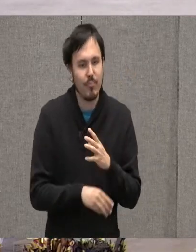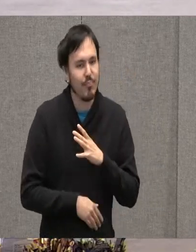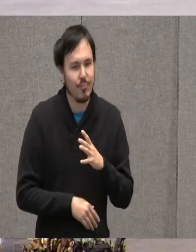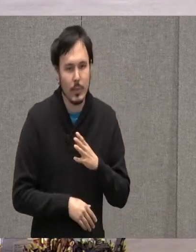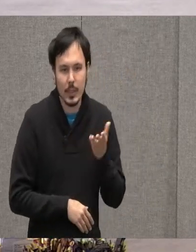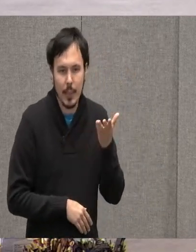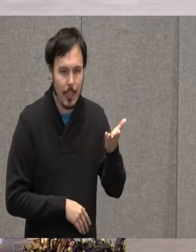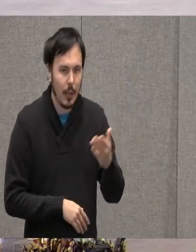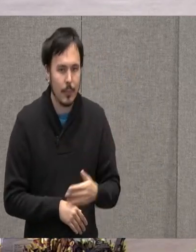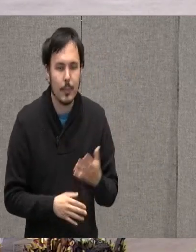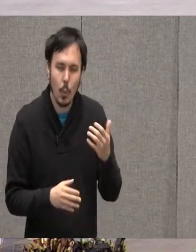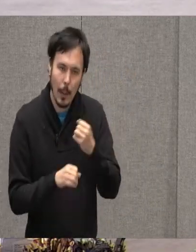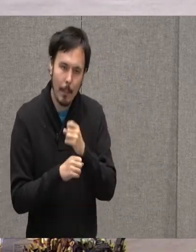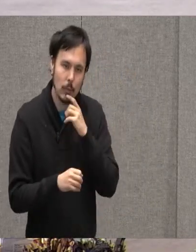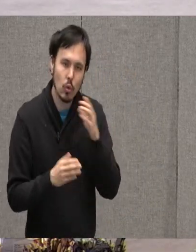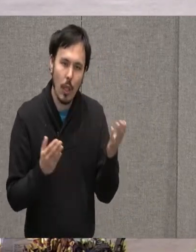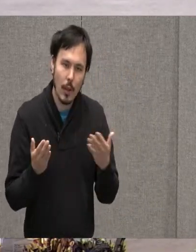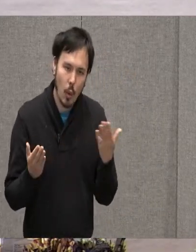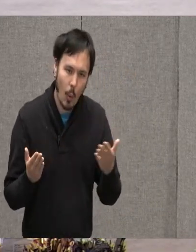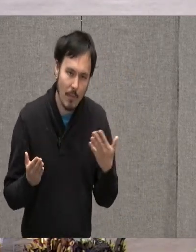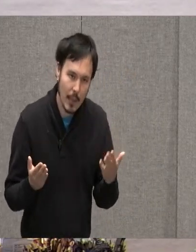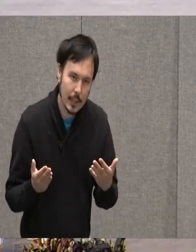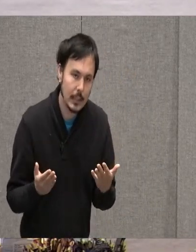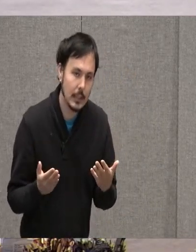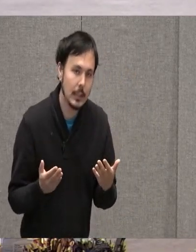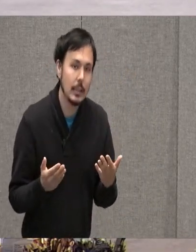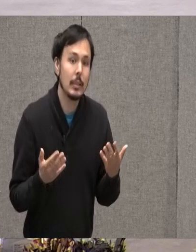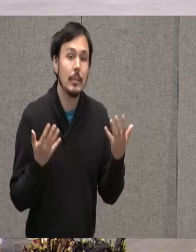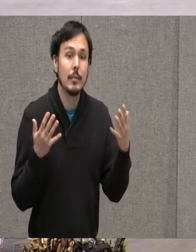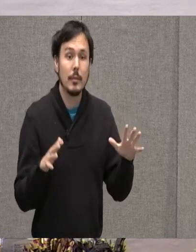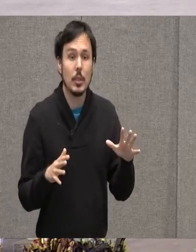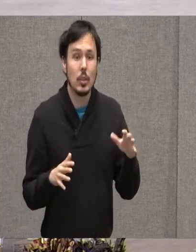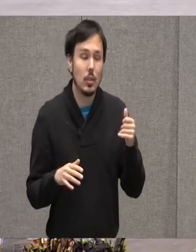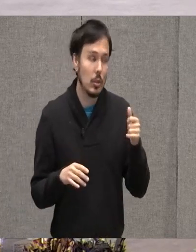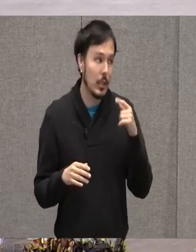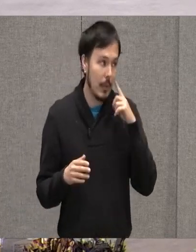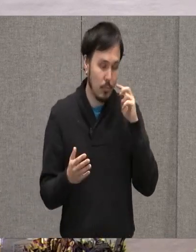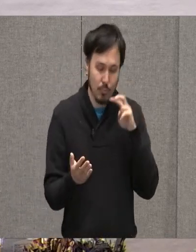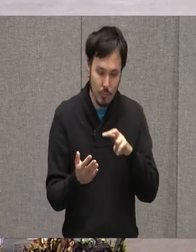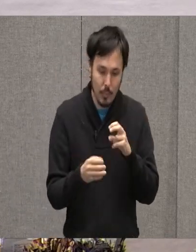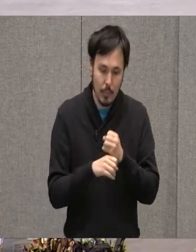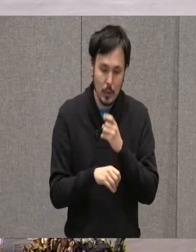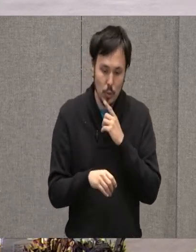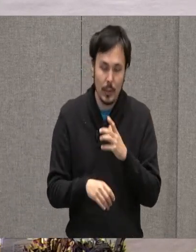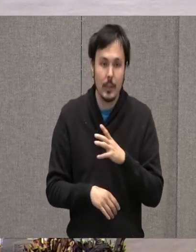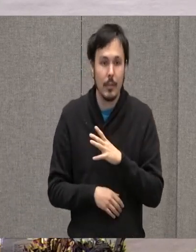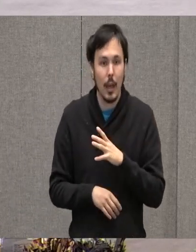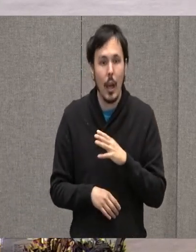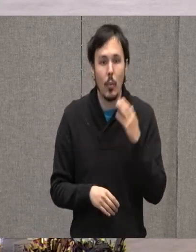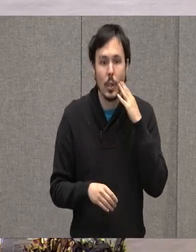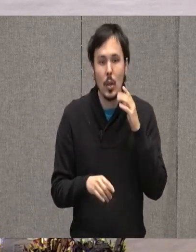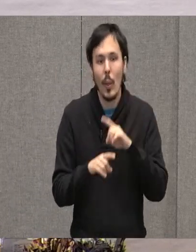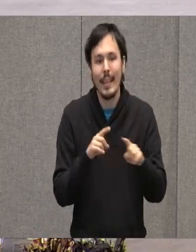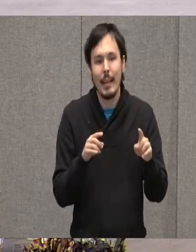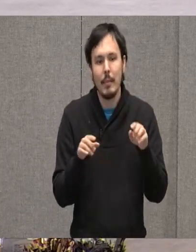I want to make sure to go over this, when it said, what it means by show versus explain. So we know the difference between those two